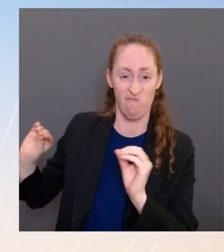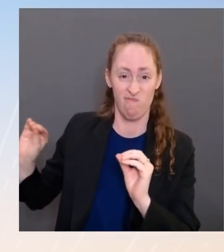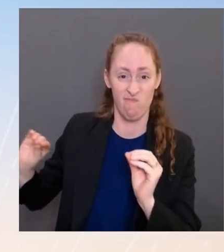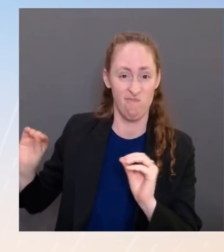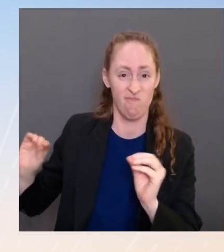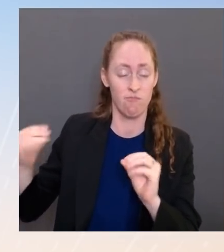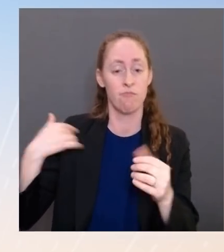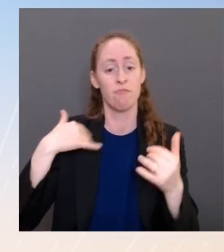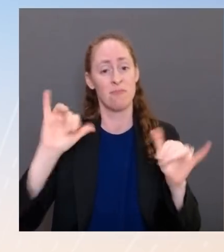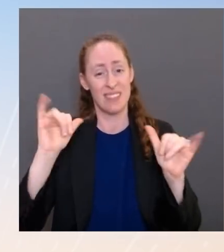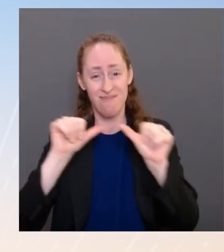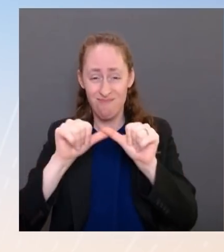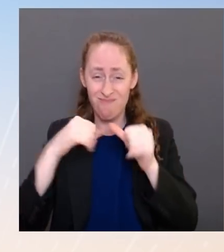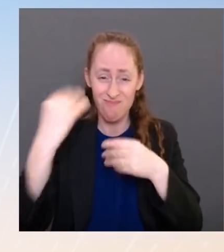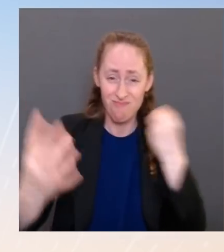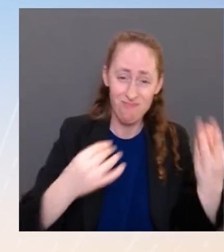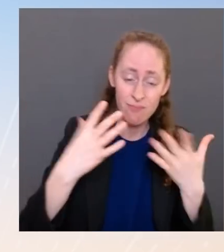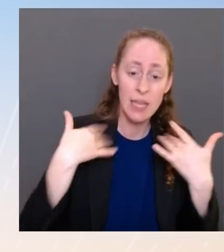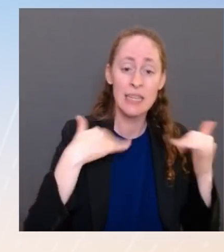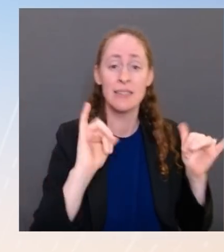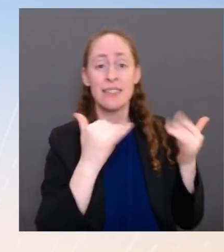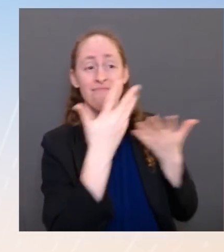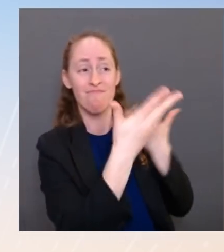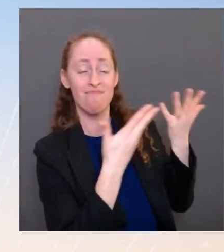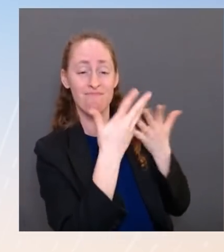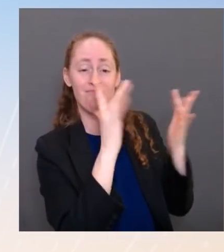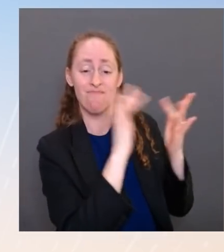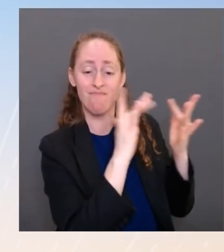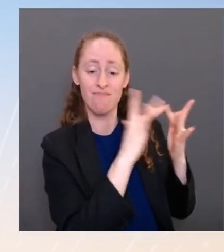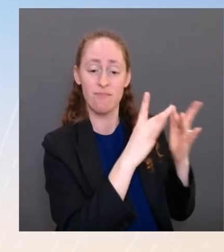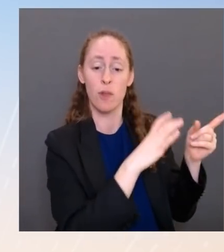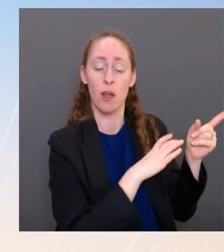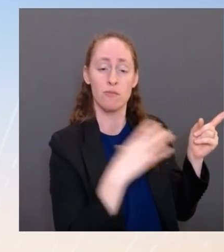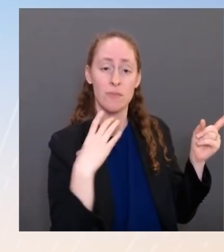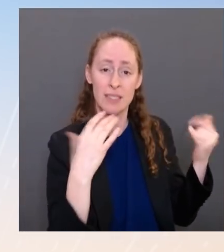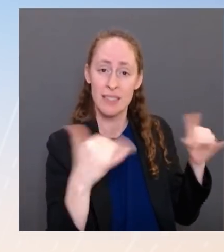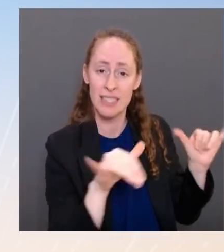and privately with lawmakers, imploring Congress to act immediately after our long -- after --